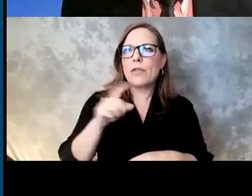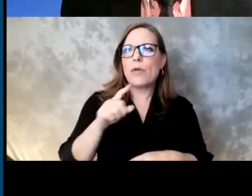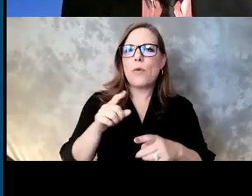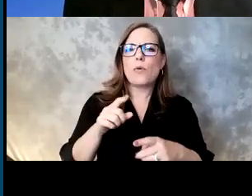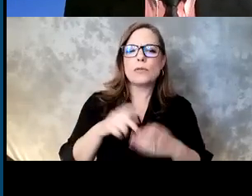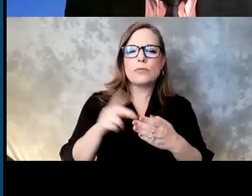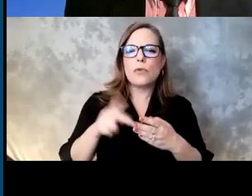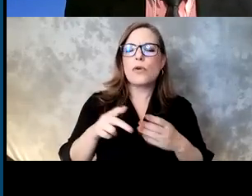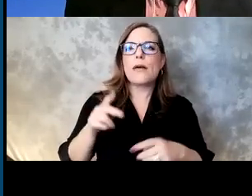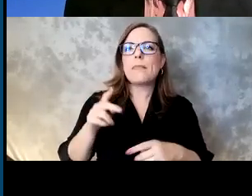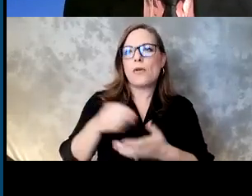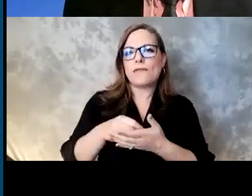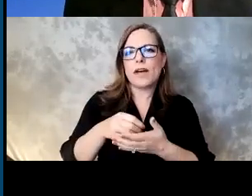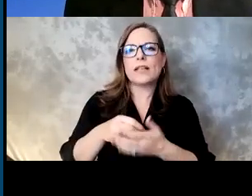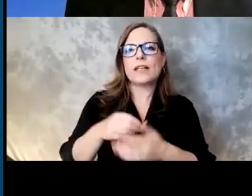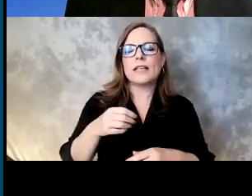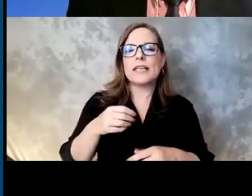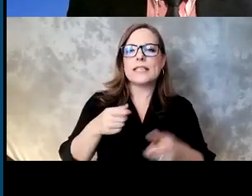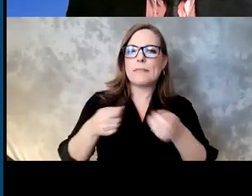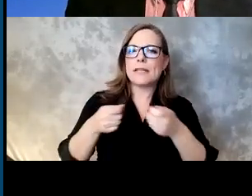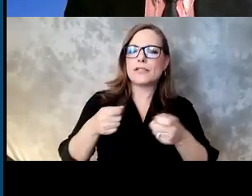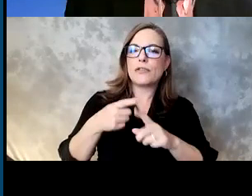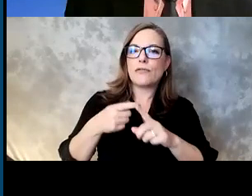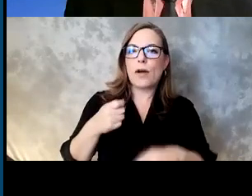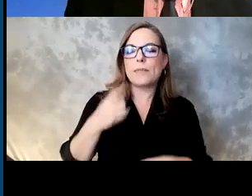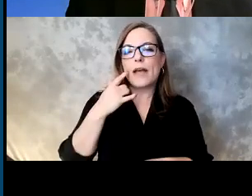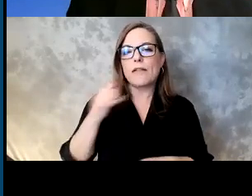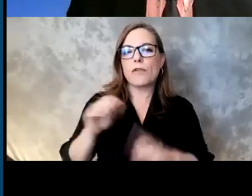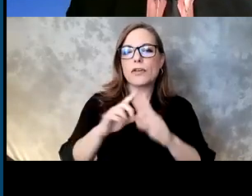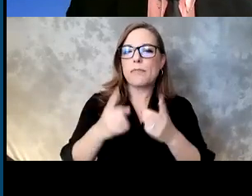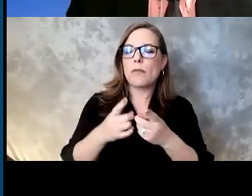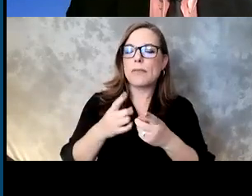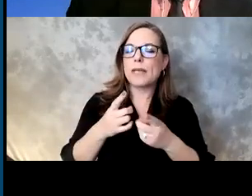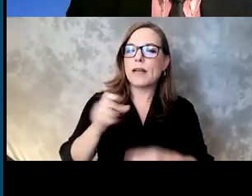by the California Department of Social Services. So as you look at these these different sources